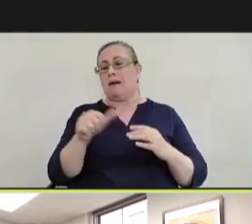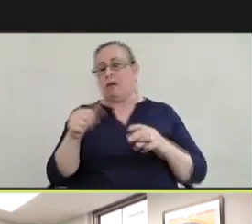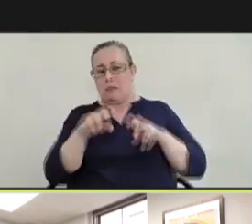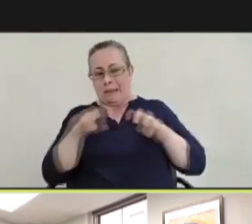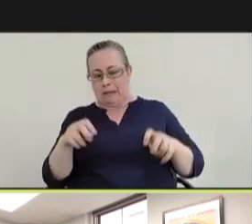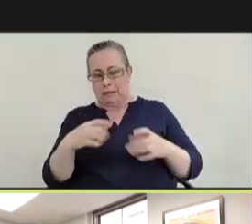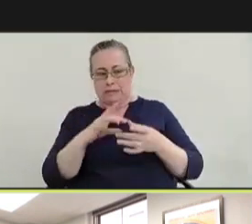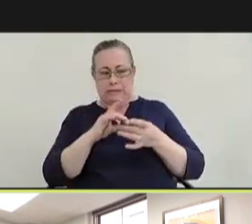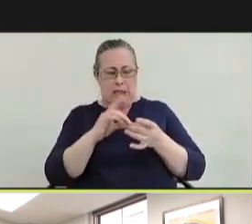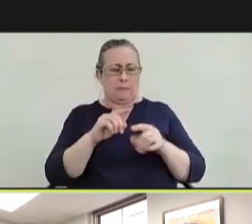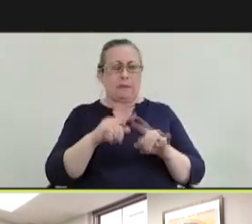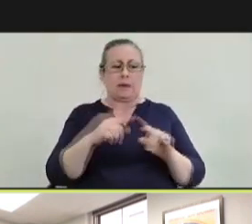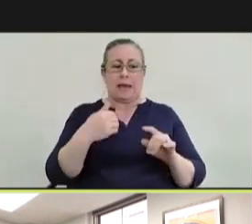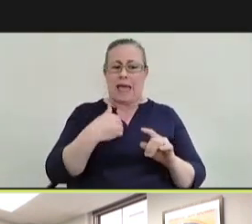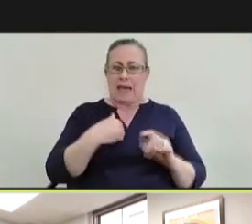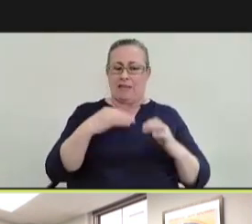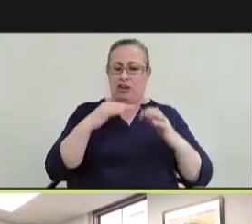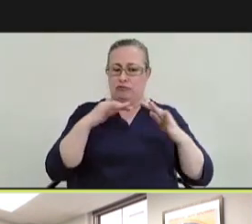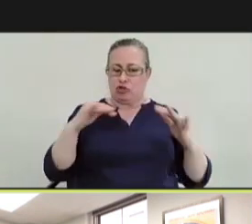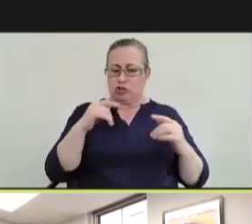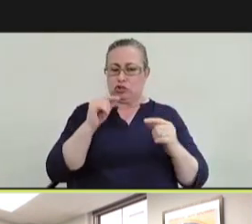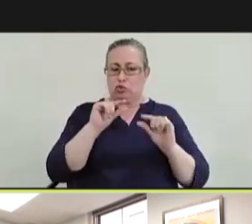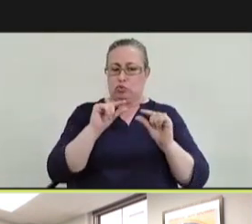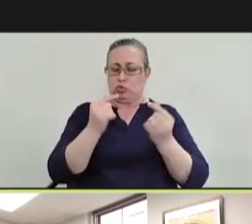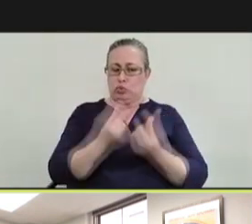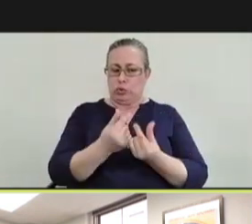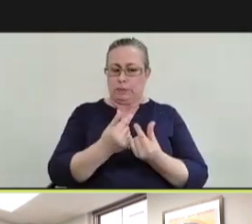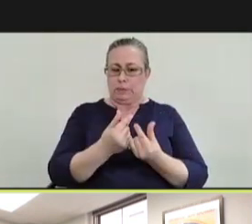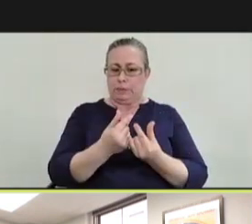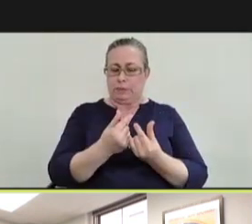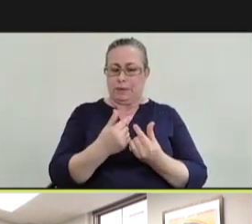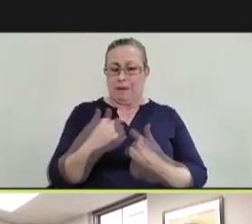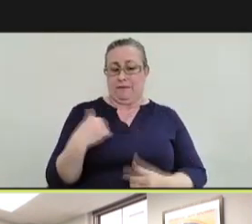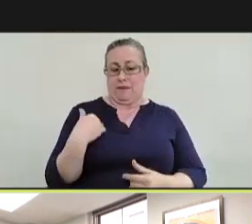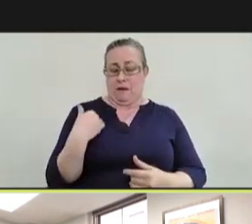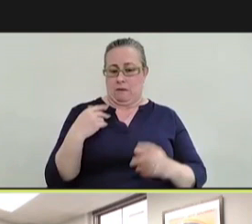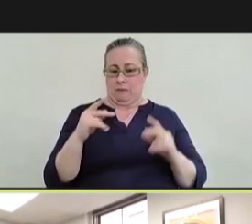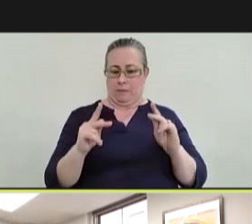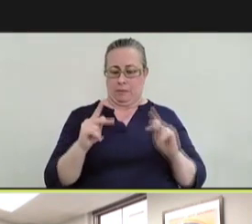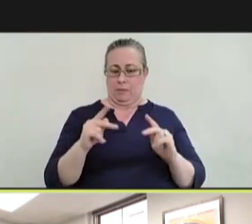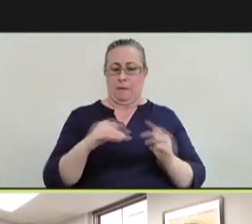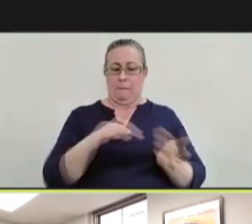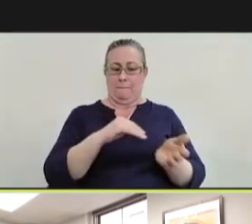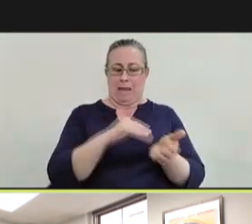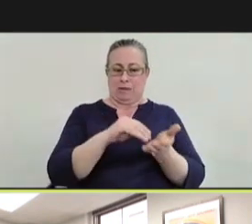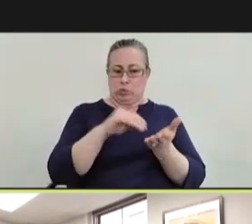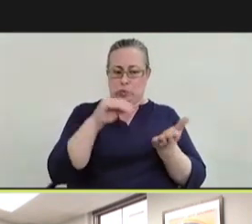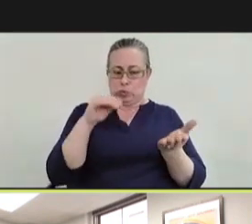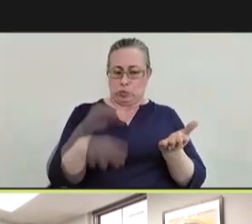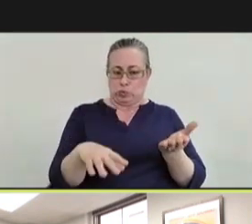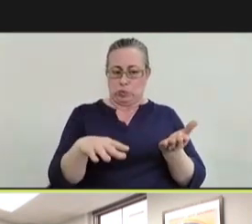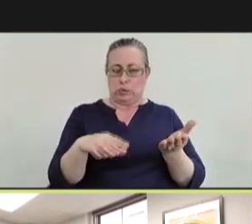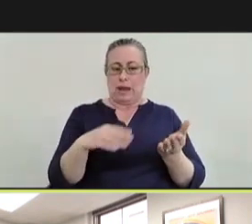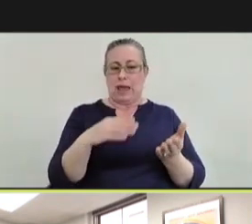we do have a diverse group of young people, of medical students and residents in our